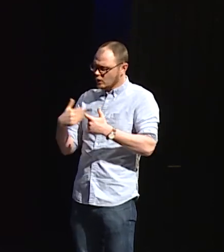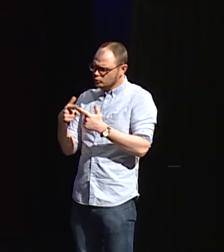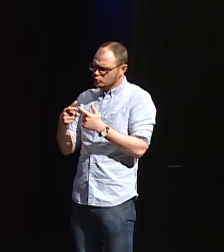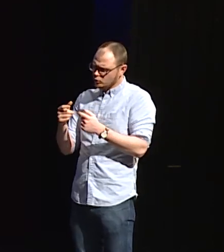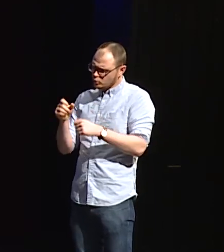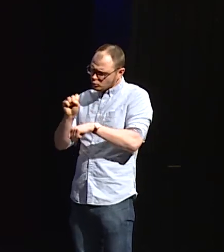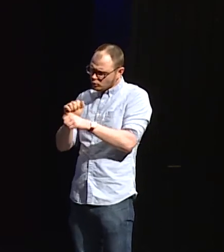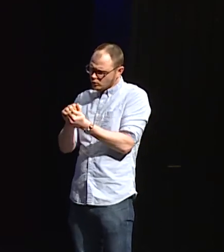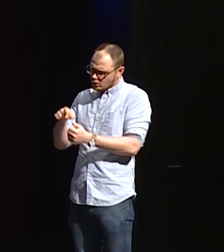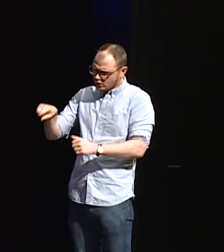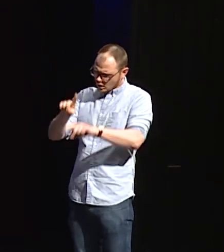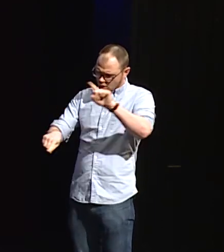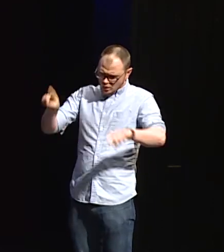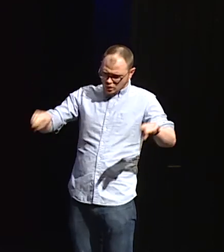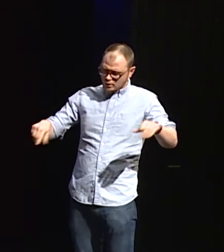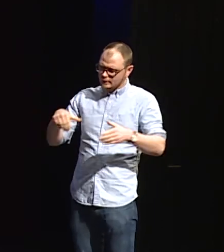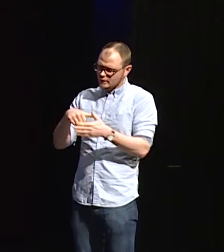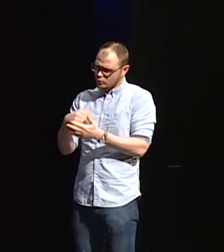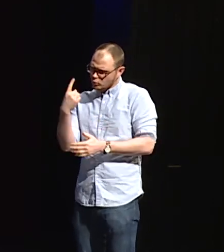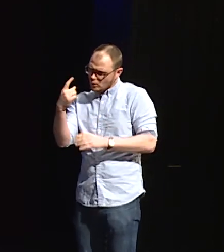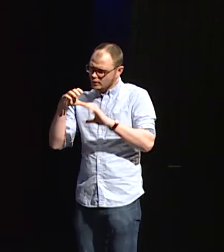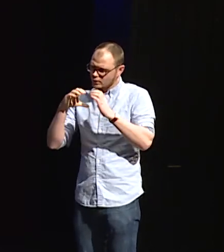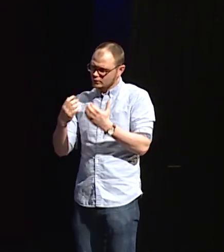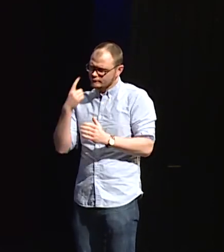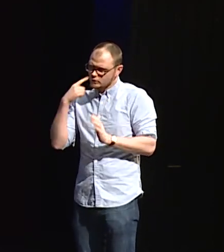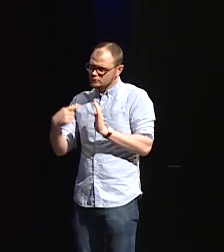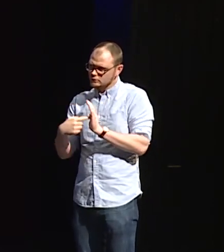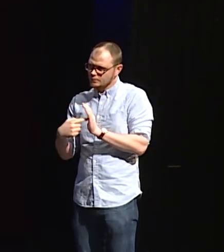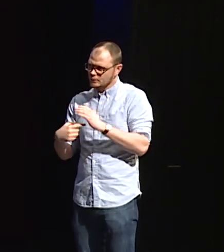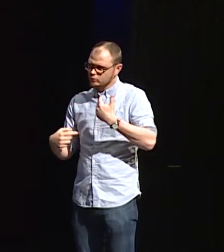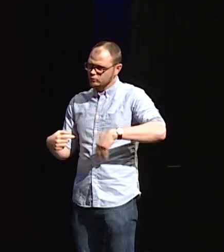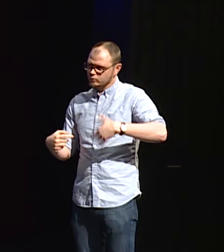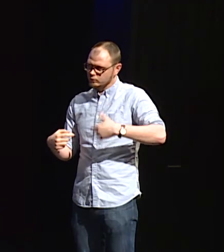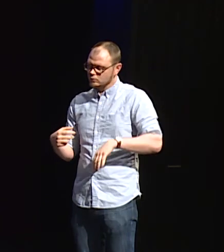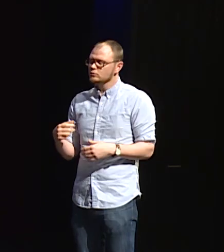about how to match all the needs of all my students in one classroom.